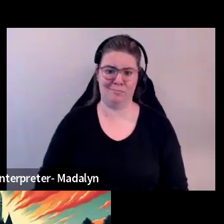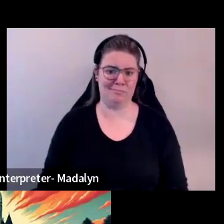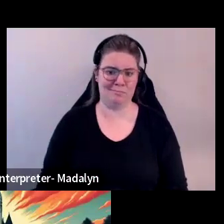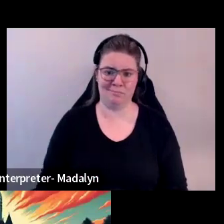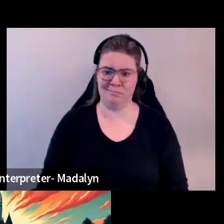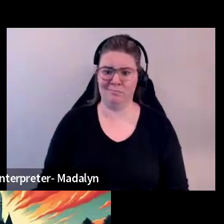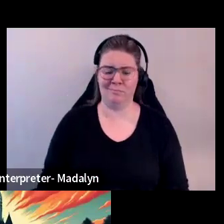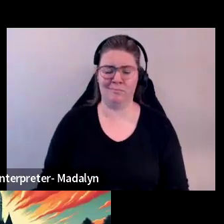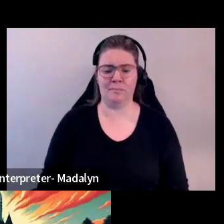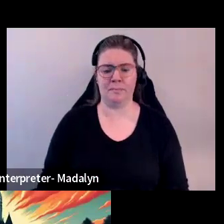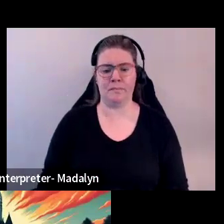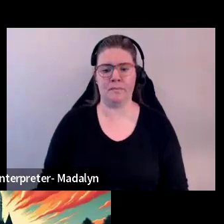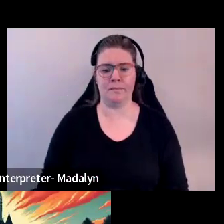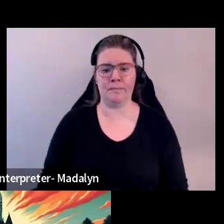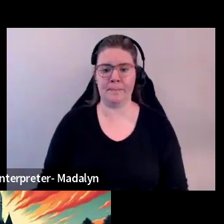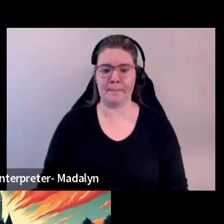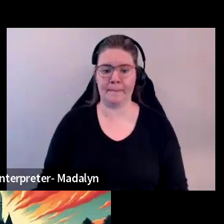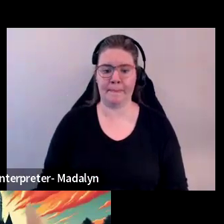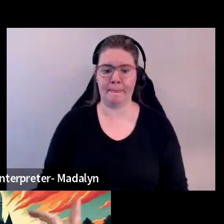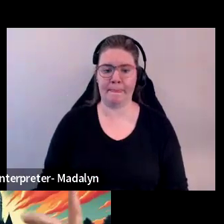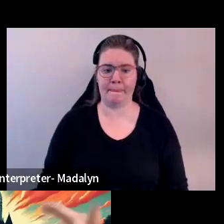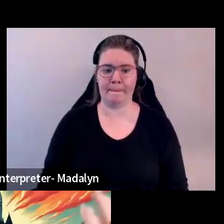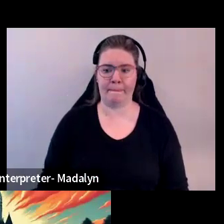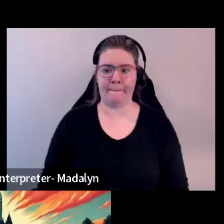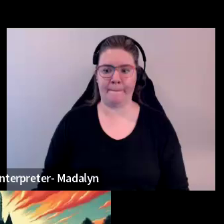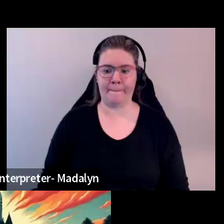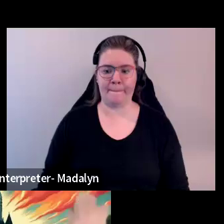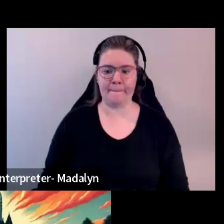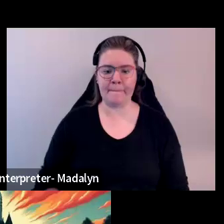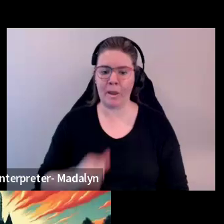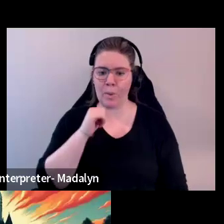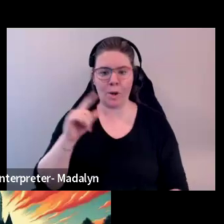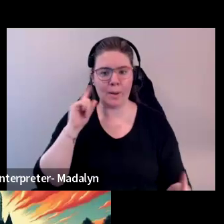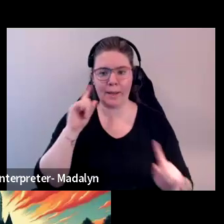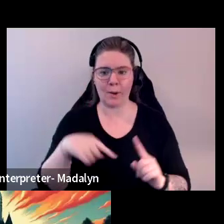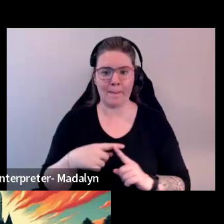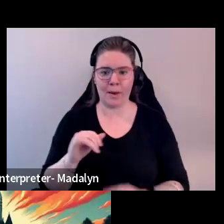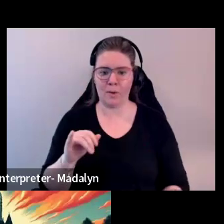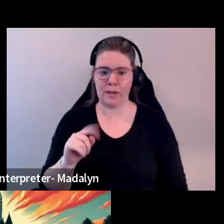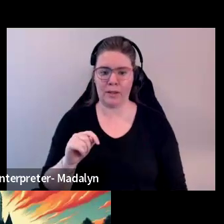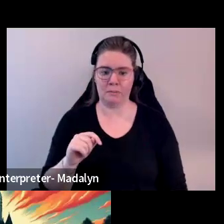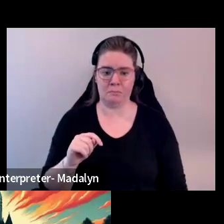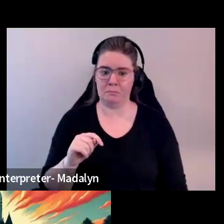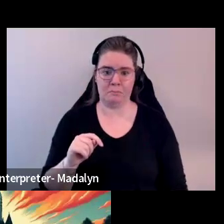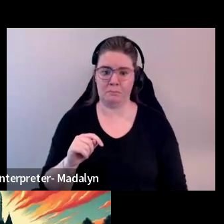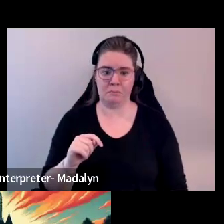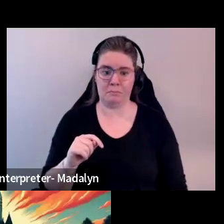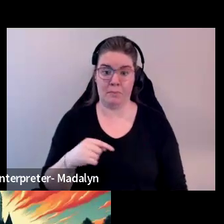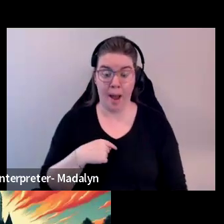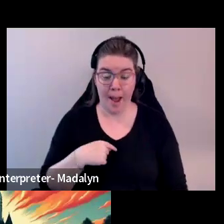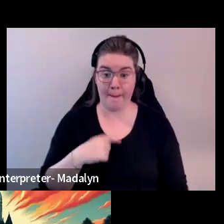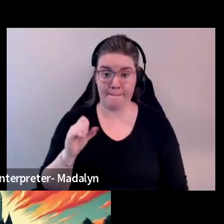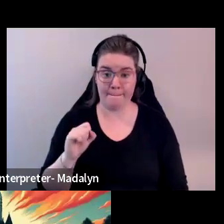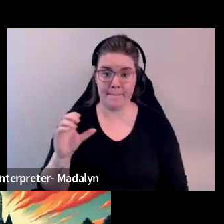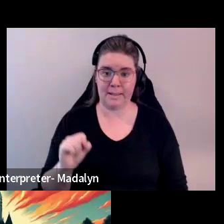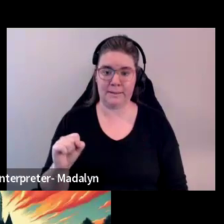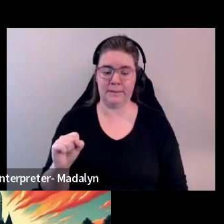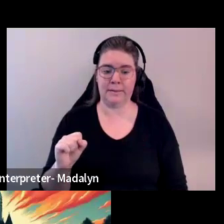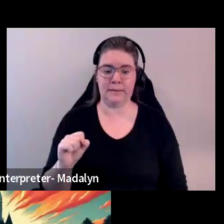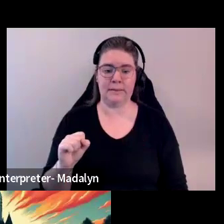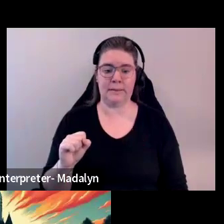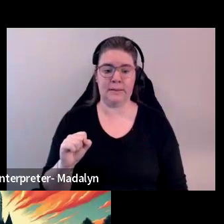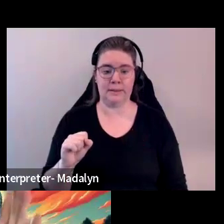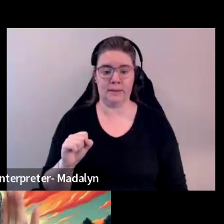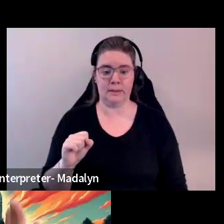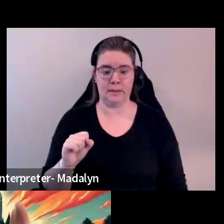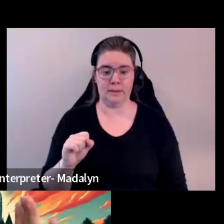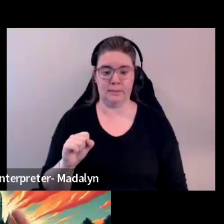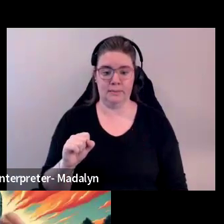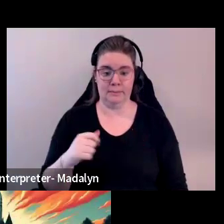Tom Olin: And and you know so many things like that, and we don't hear about it. I mean, I'm I'm I'm amazed, you know. In fact, when I finally my eyes went wide open.